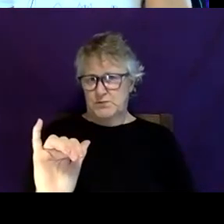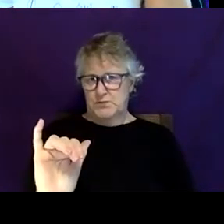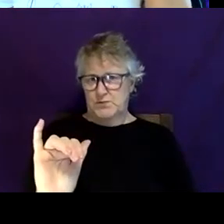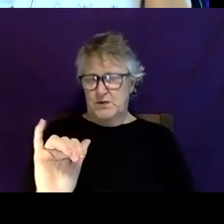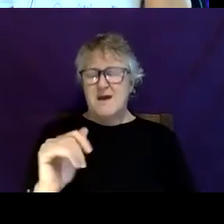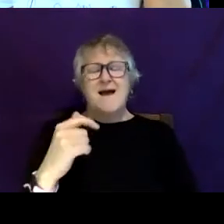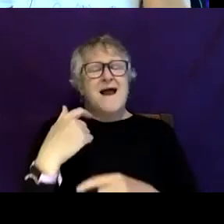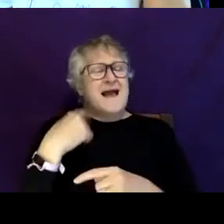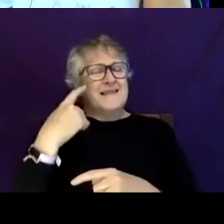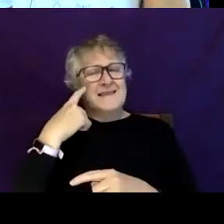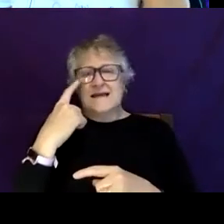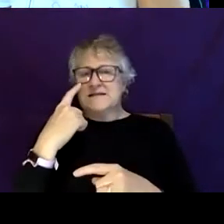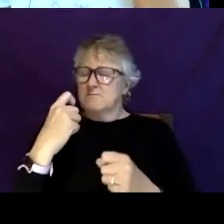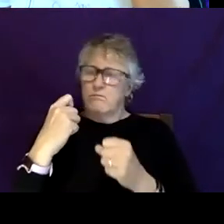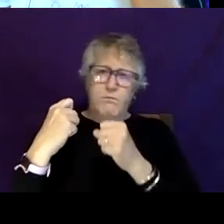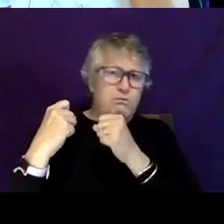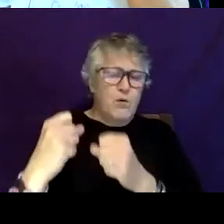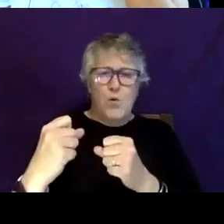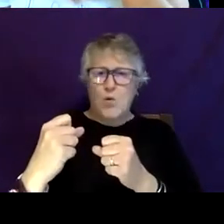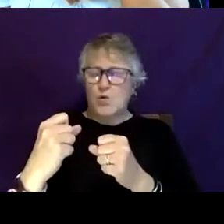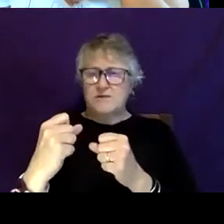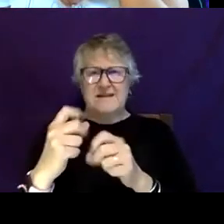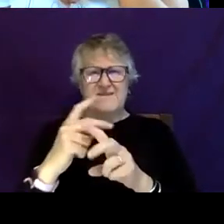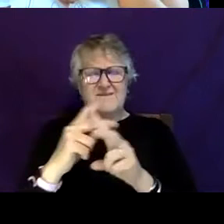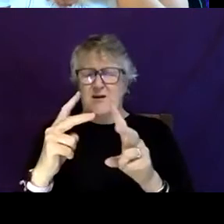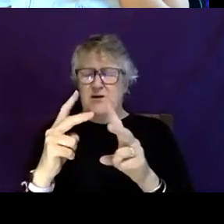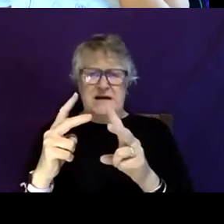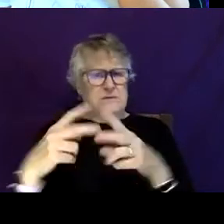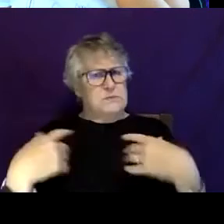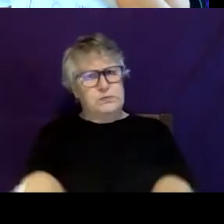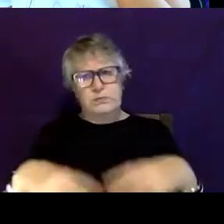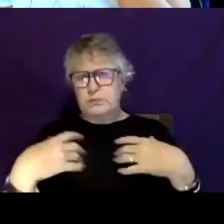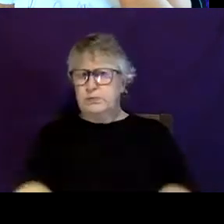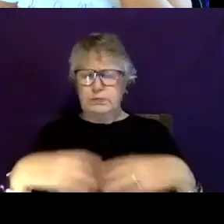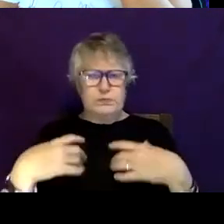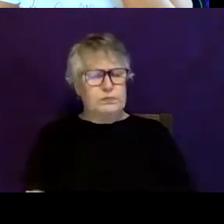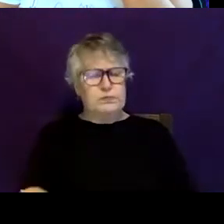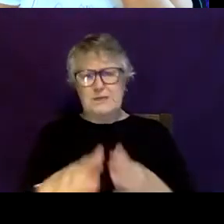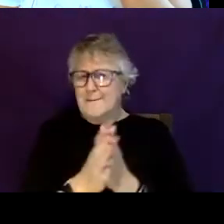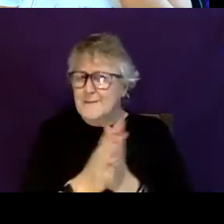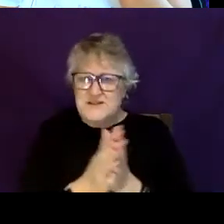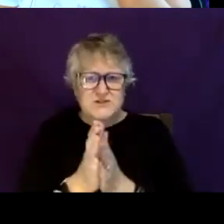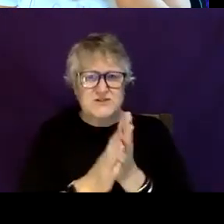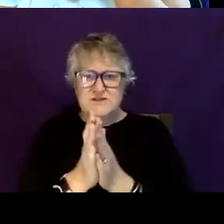And I think it's a bold and ambitious and beautiful vision, but I truly believe it's possible.